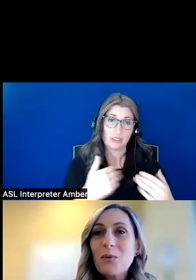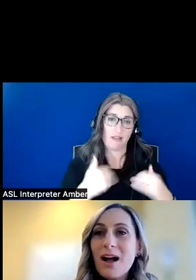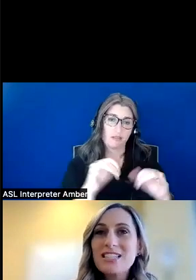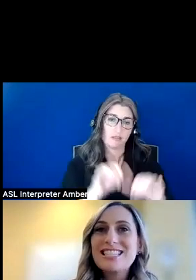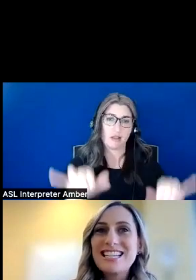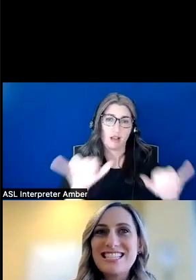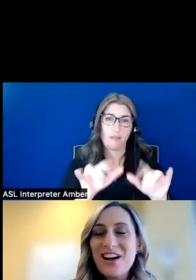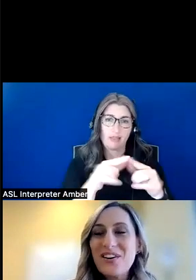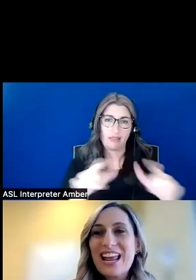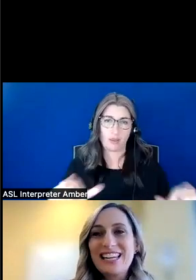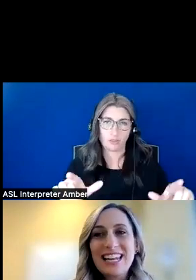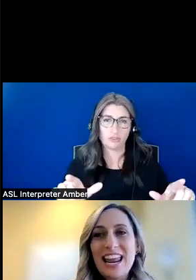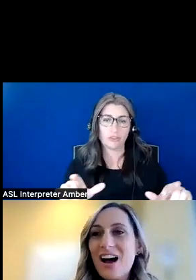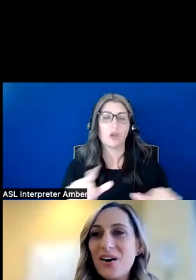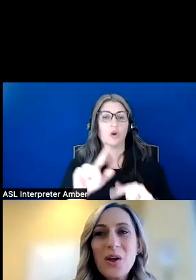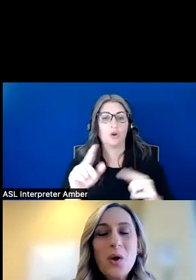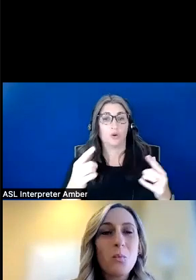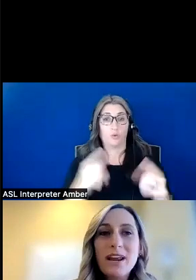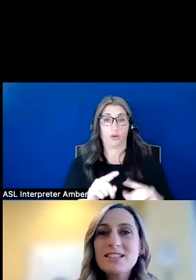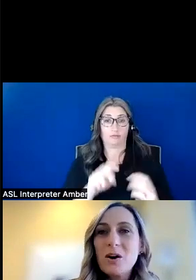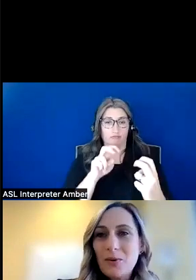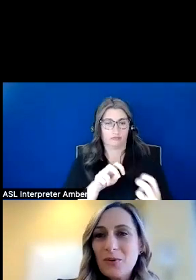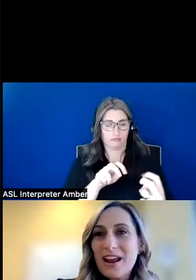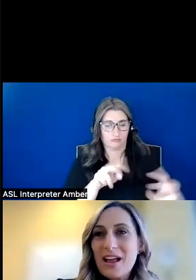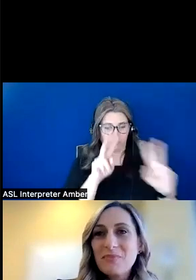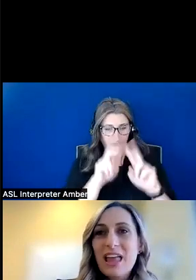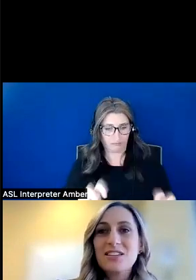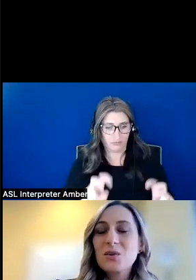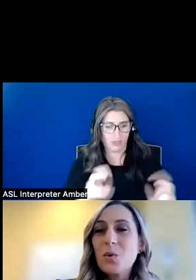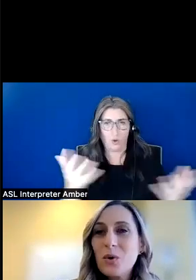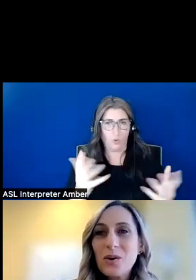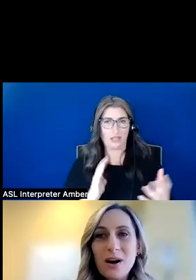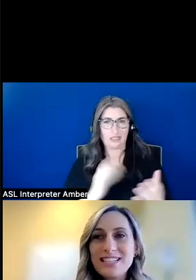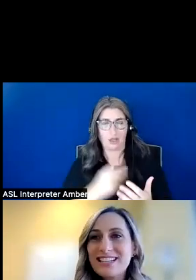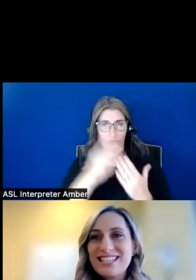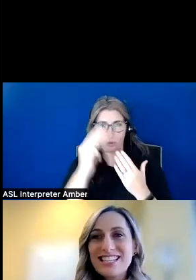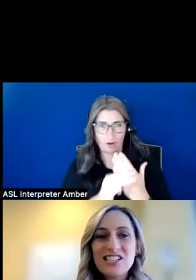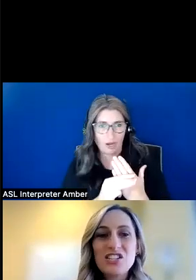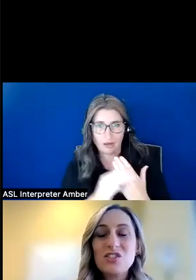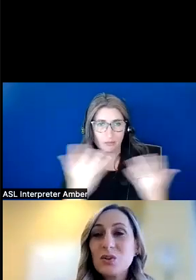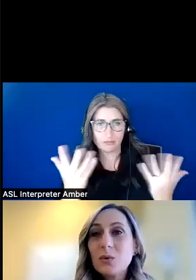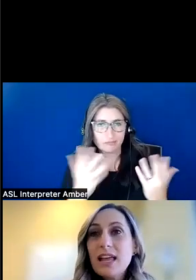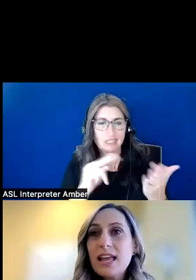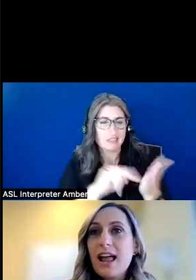When you have to sit down and lay out, "What is our program at its core? What is it intending to do?"